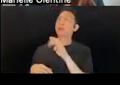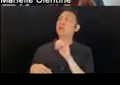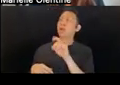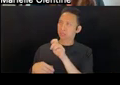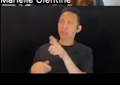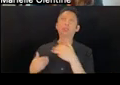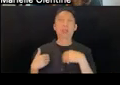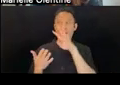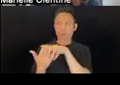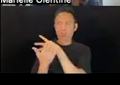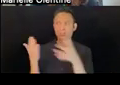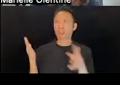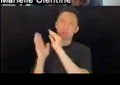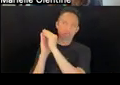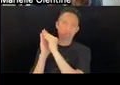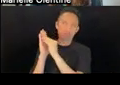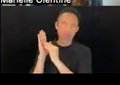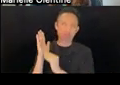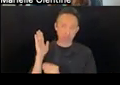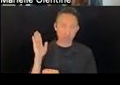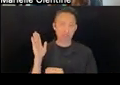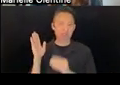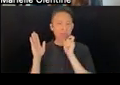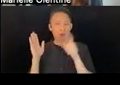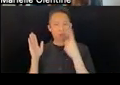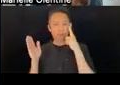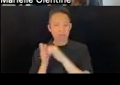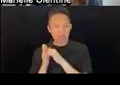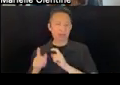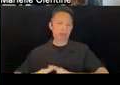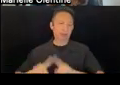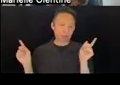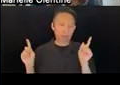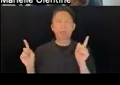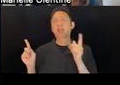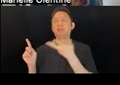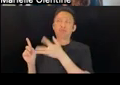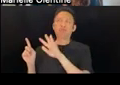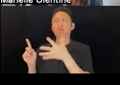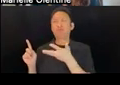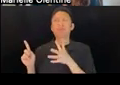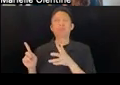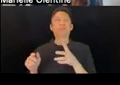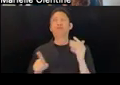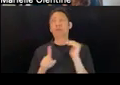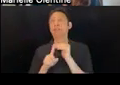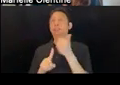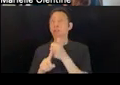film festival. In Europe, if you have a film less than 15 minutes, it will never get programmed into a film festival. I will tell you that.